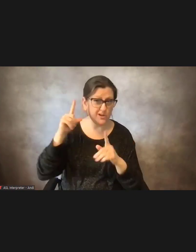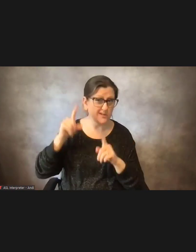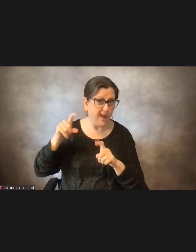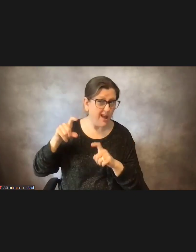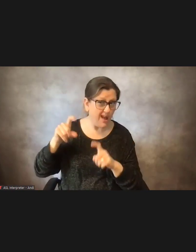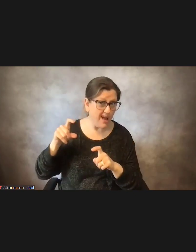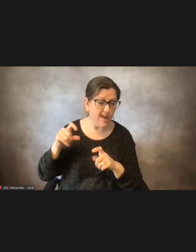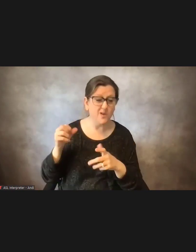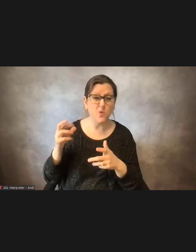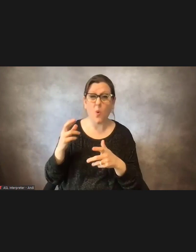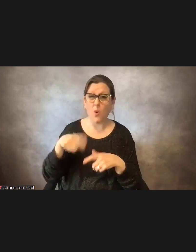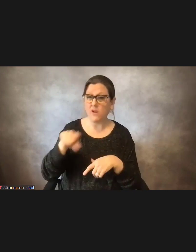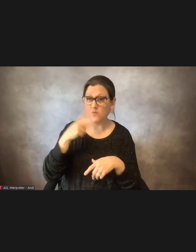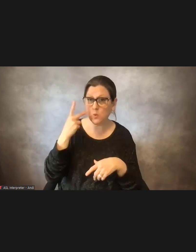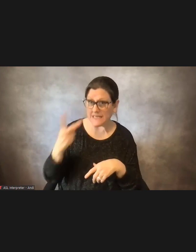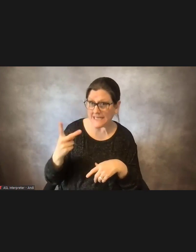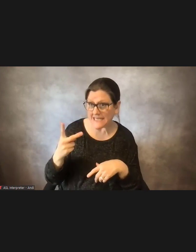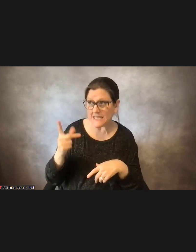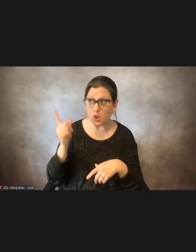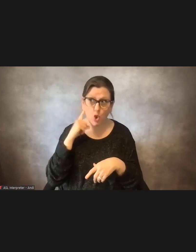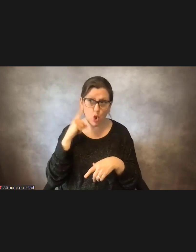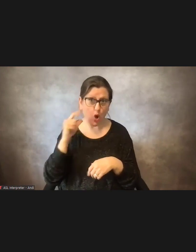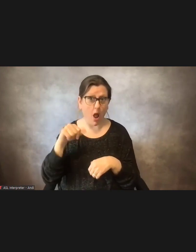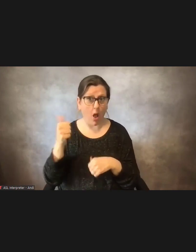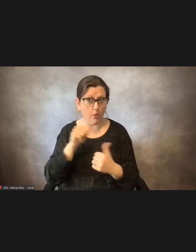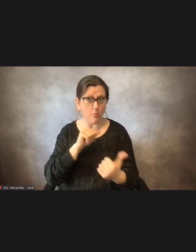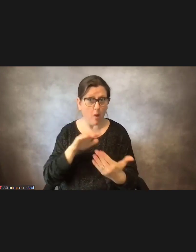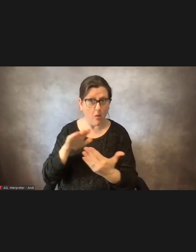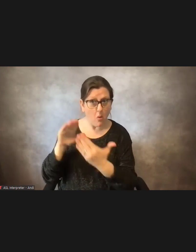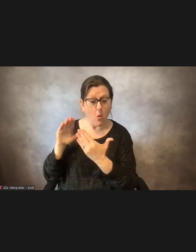You may have heard or seen other methods in the past, which are